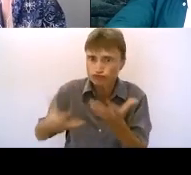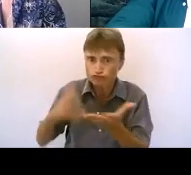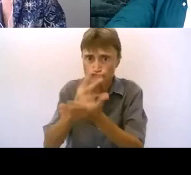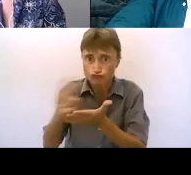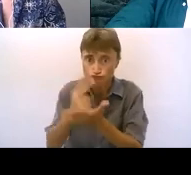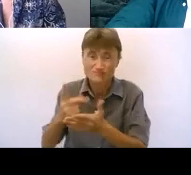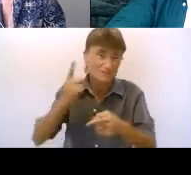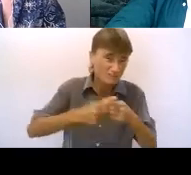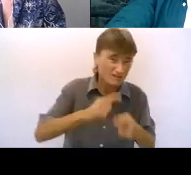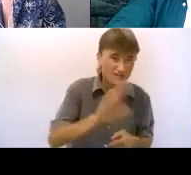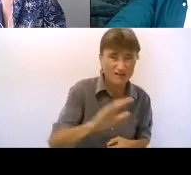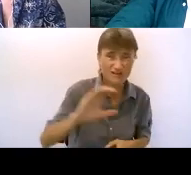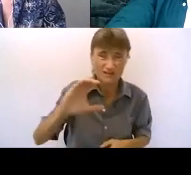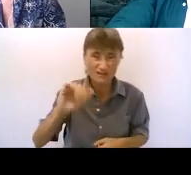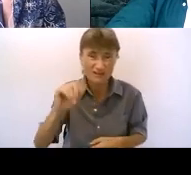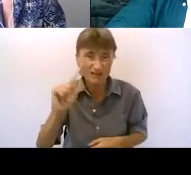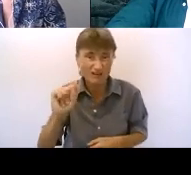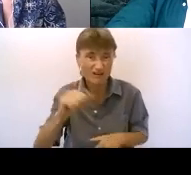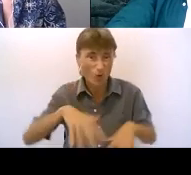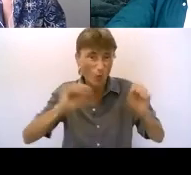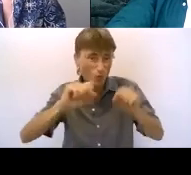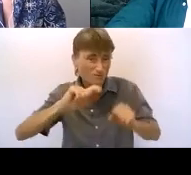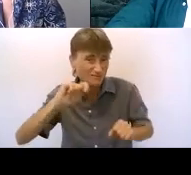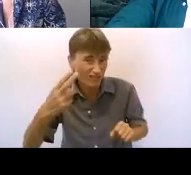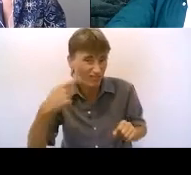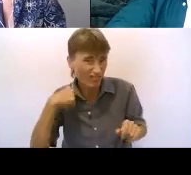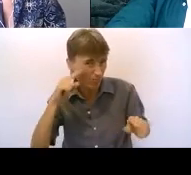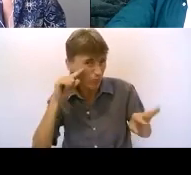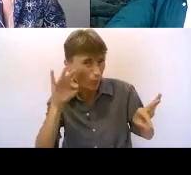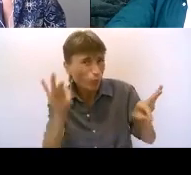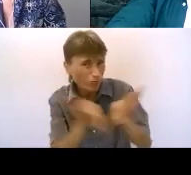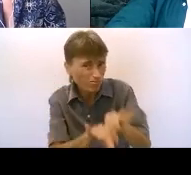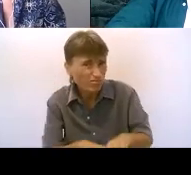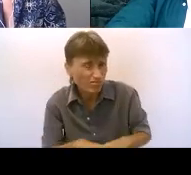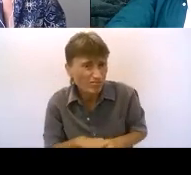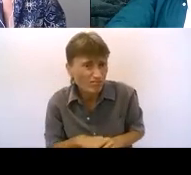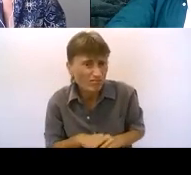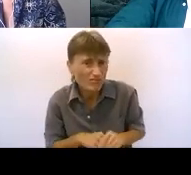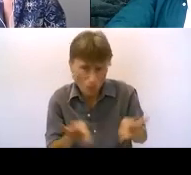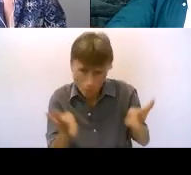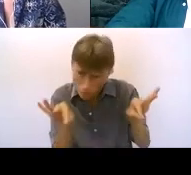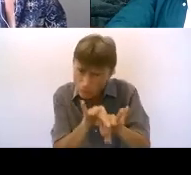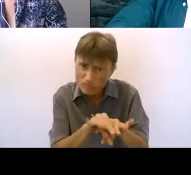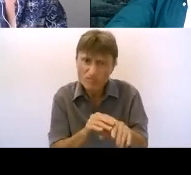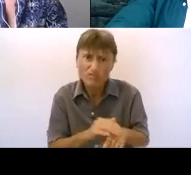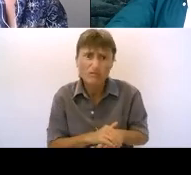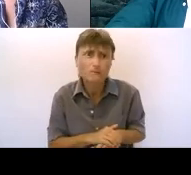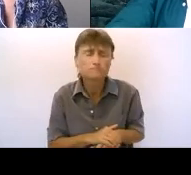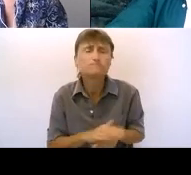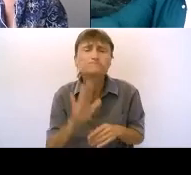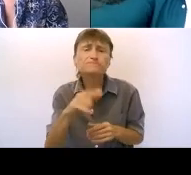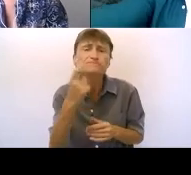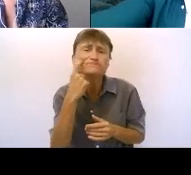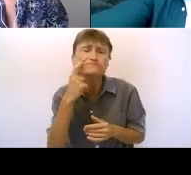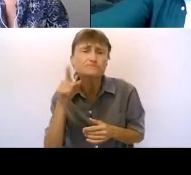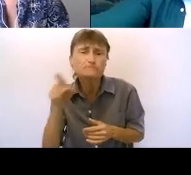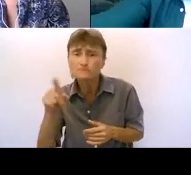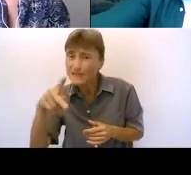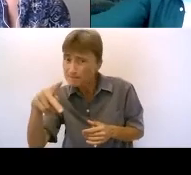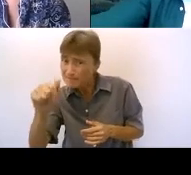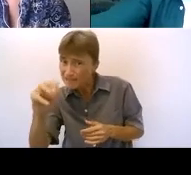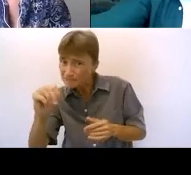I think that they're really important and I just to Pam's point that the disappointment